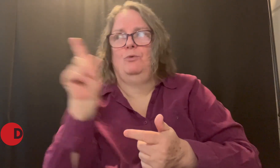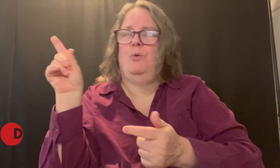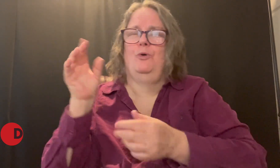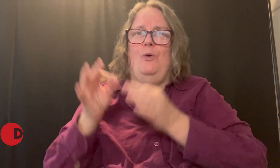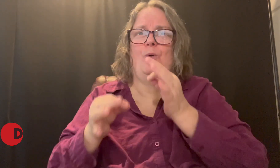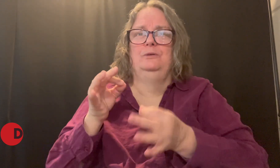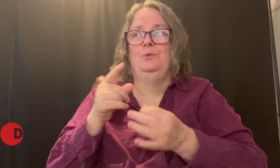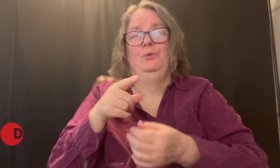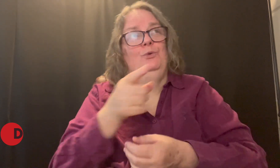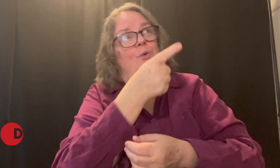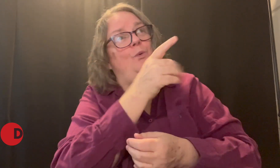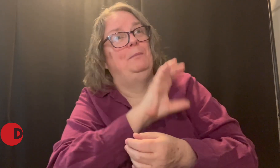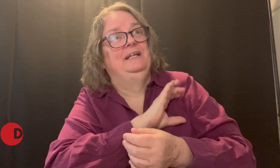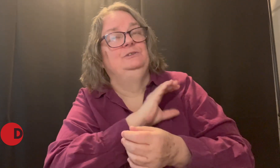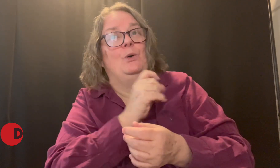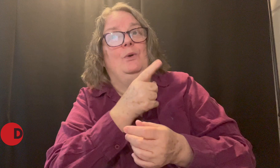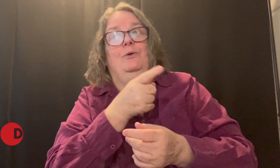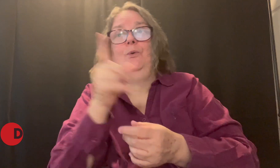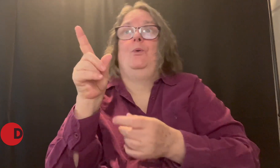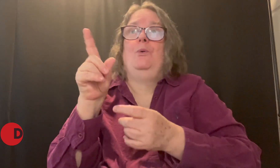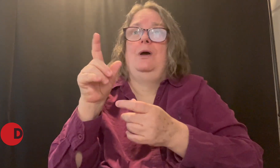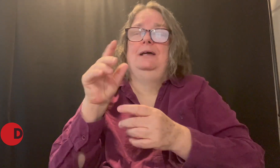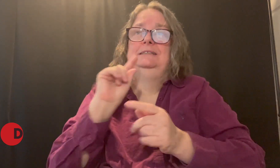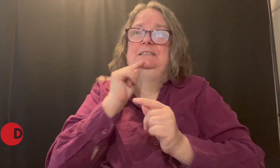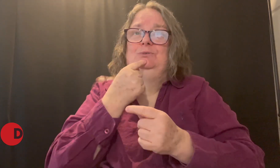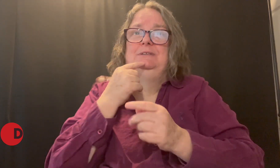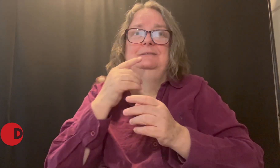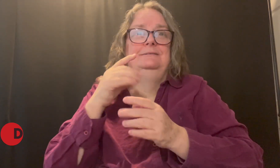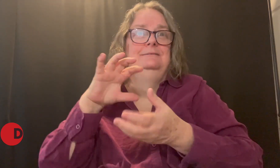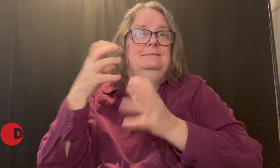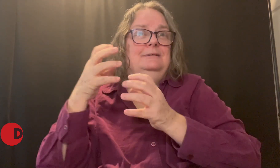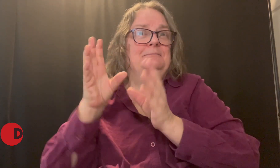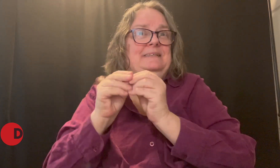or go to a court hearing or the police or a serious crisis meeting.